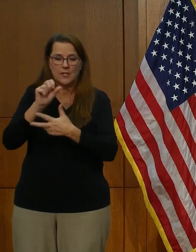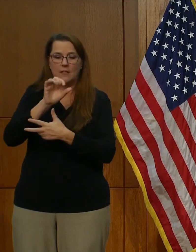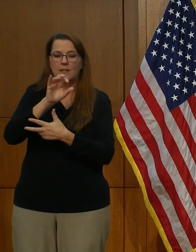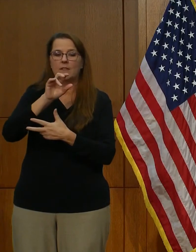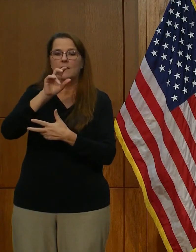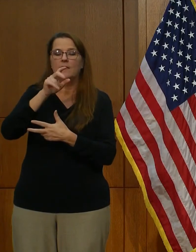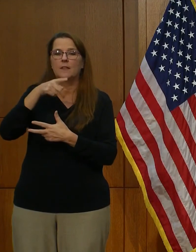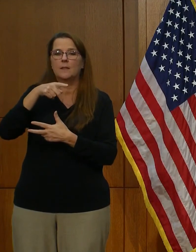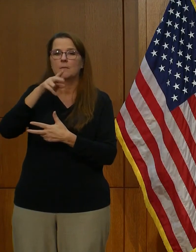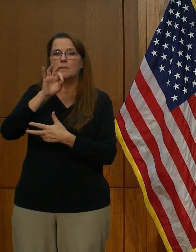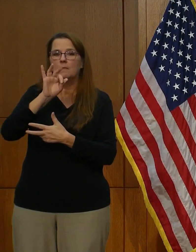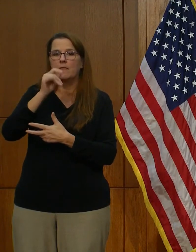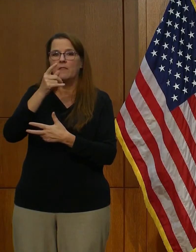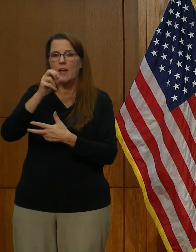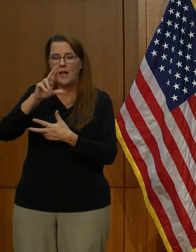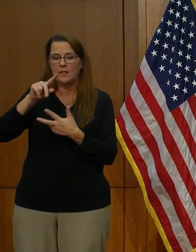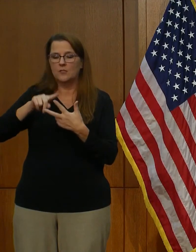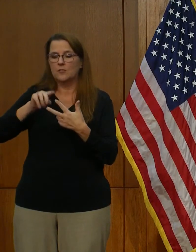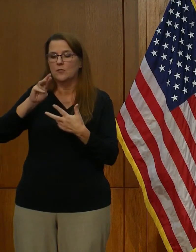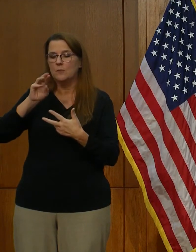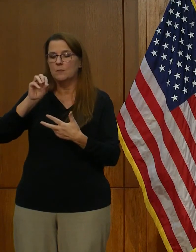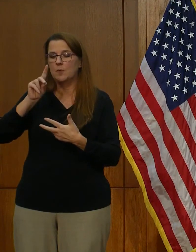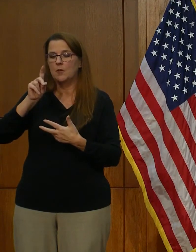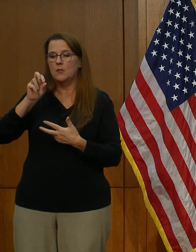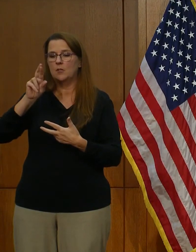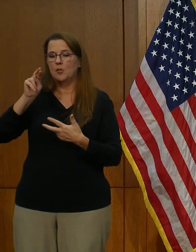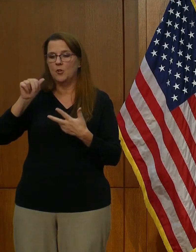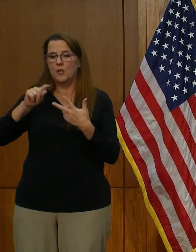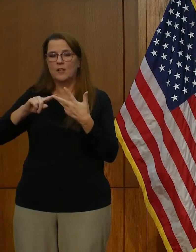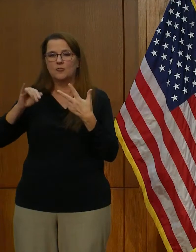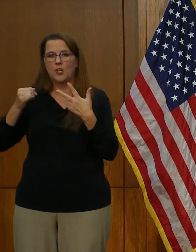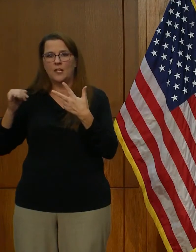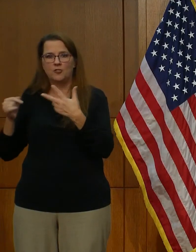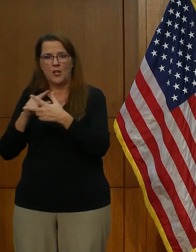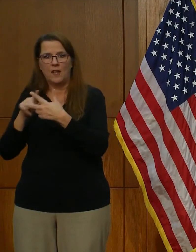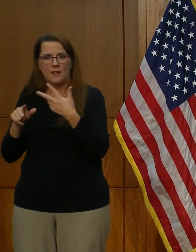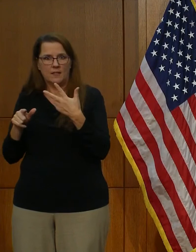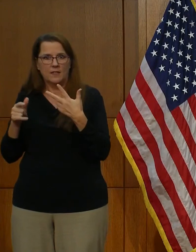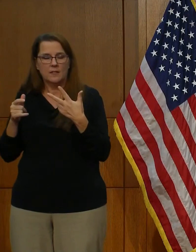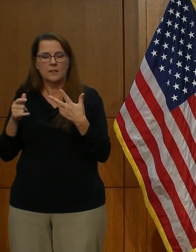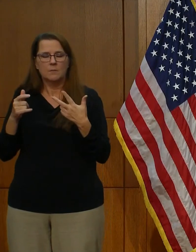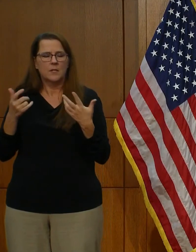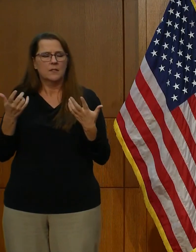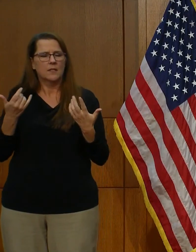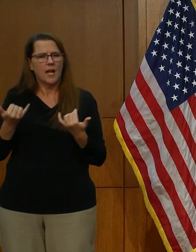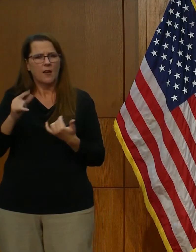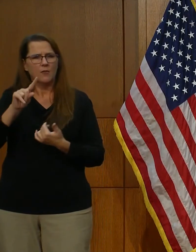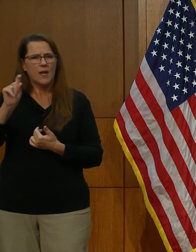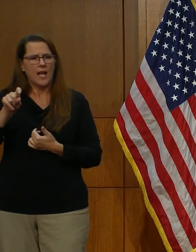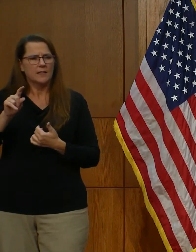THREE VERY EFFECTIVE AND SAFE VACCINATIONS. NOW THAT FIVE OF